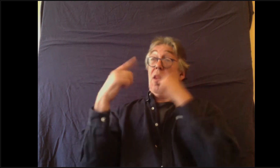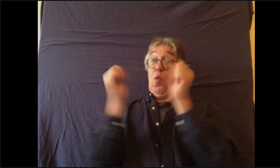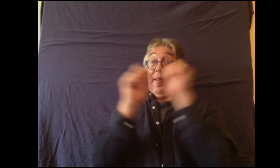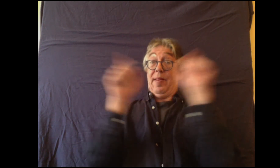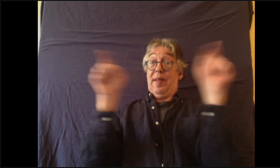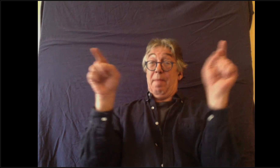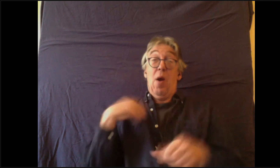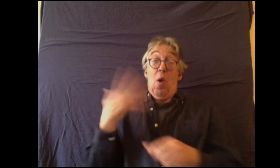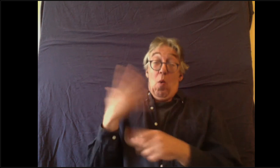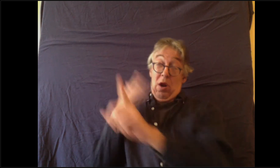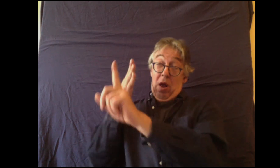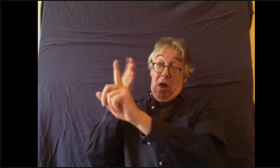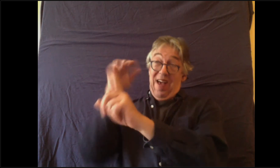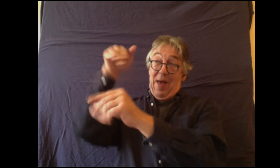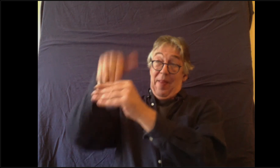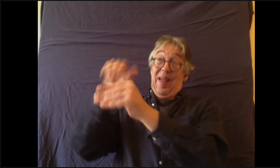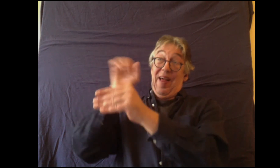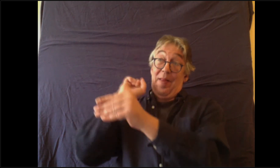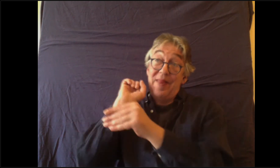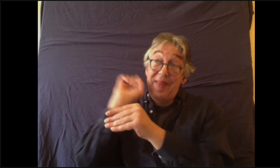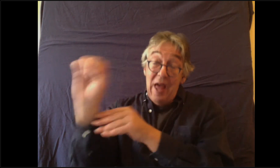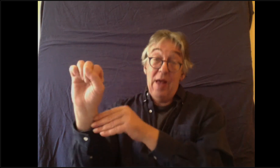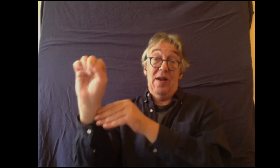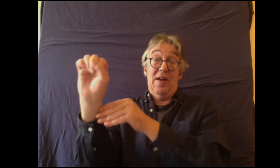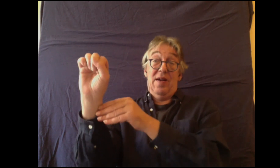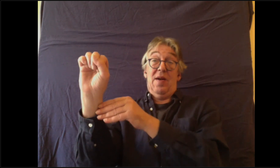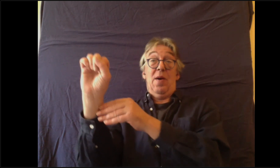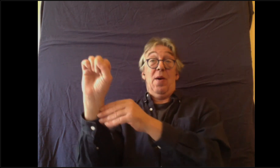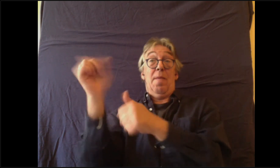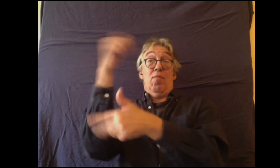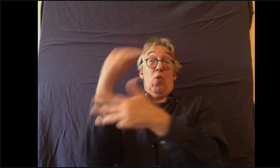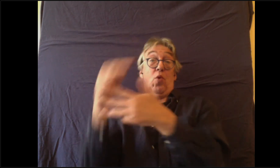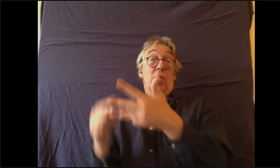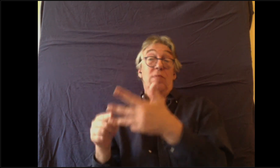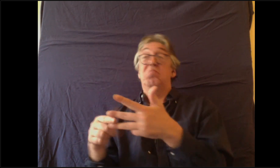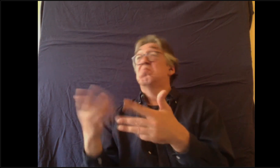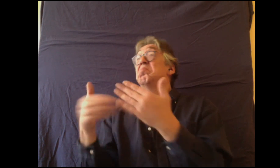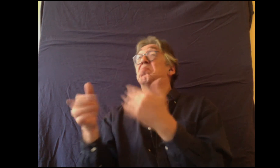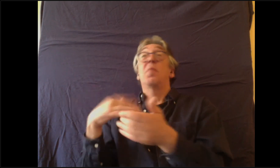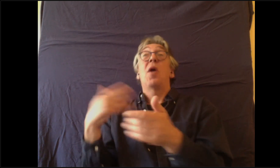Whether the target group, either if it's a child's right NGO